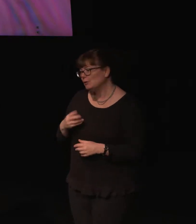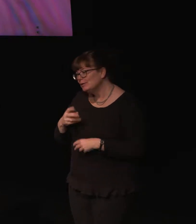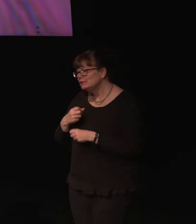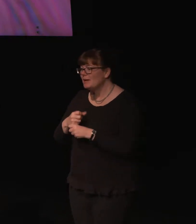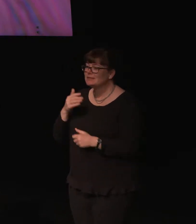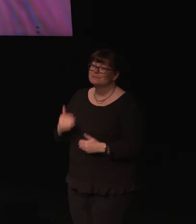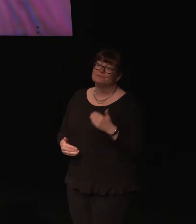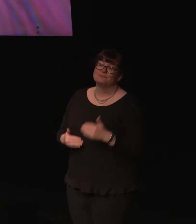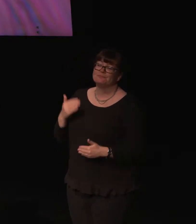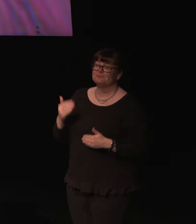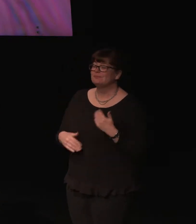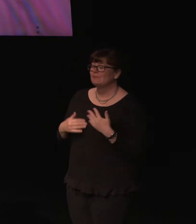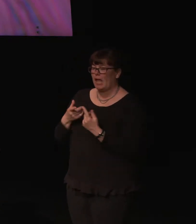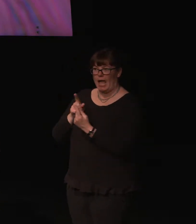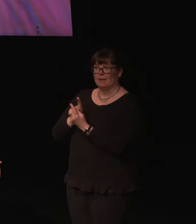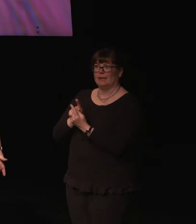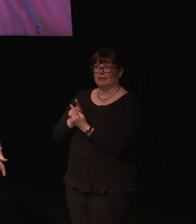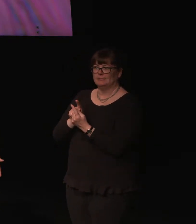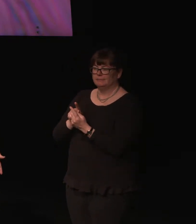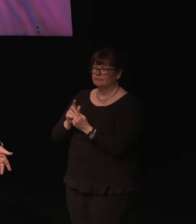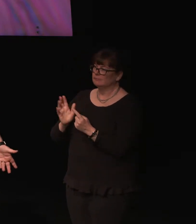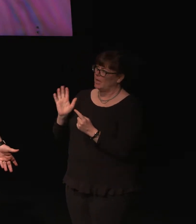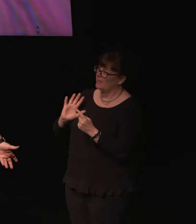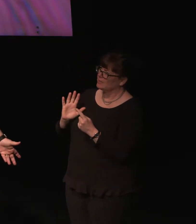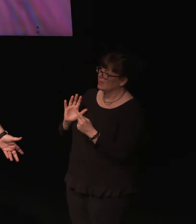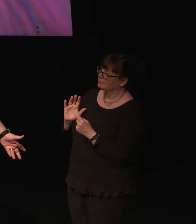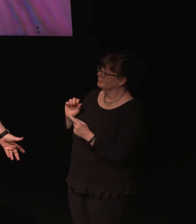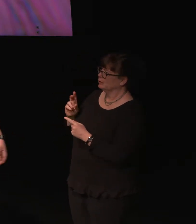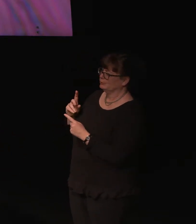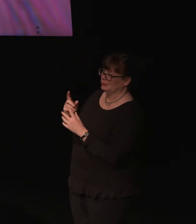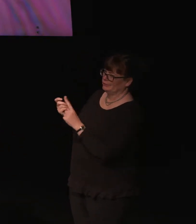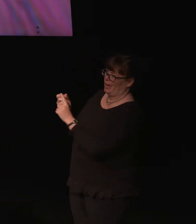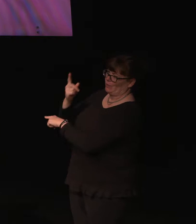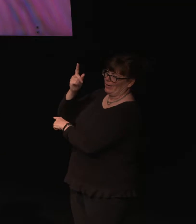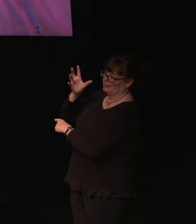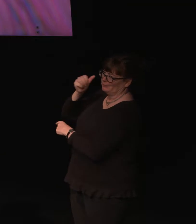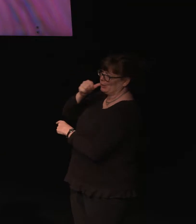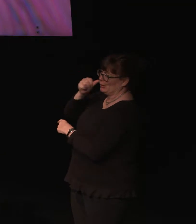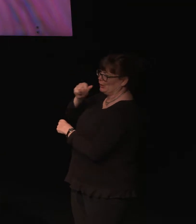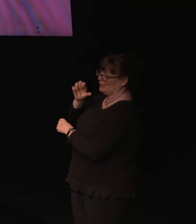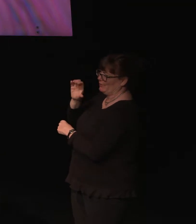At the time she was a random girl in a cosplay line, but she's now my wife.